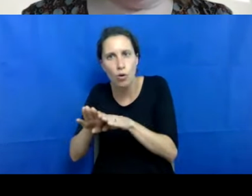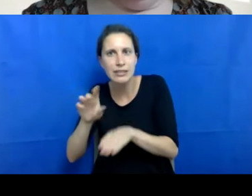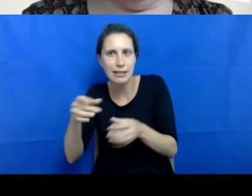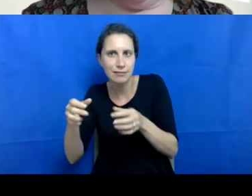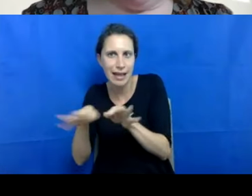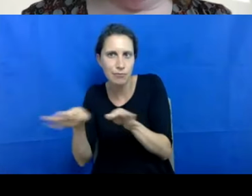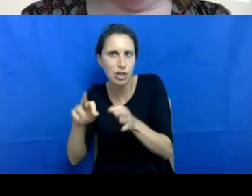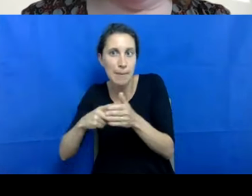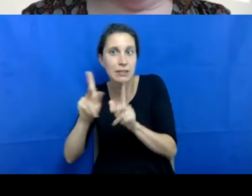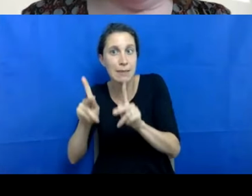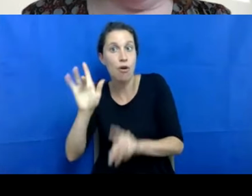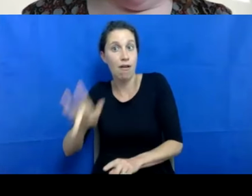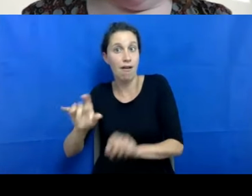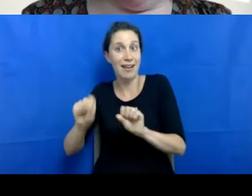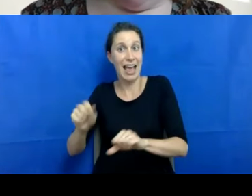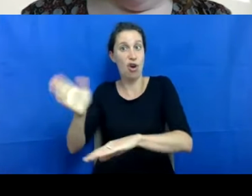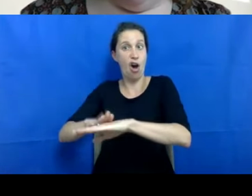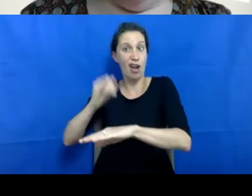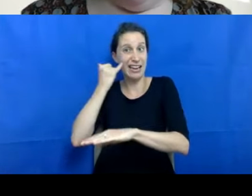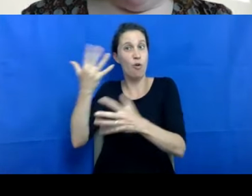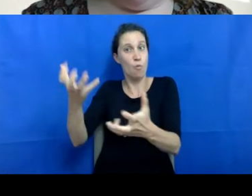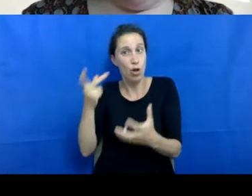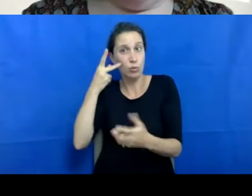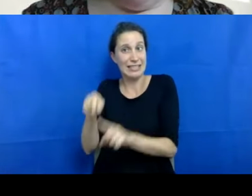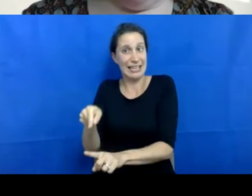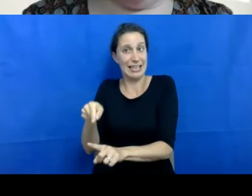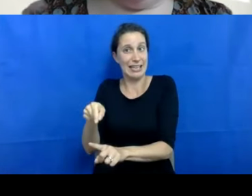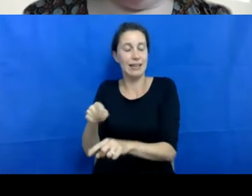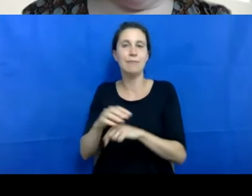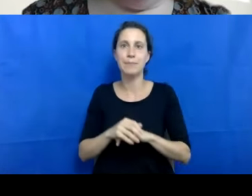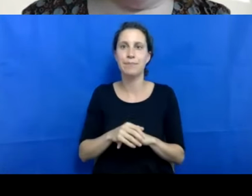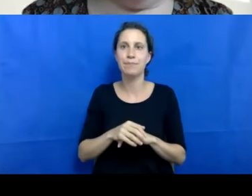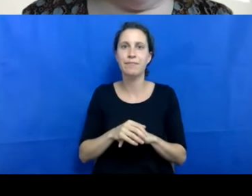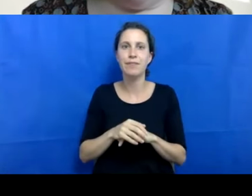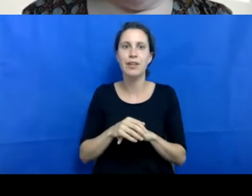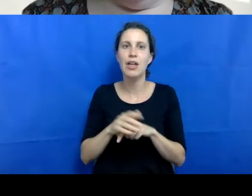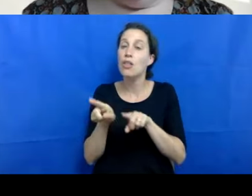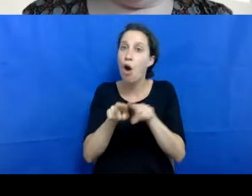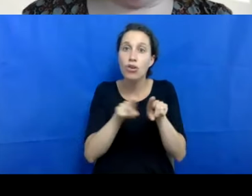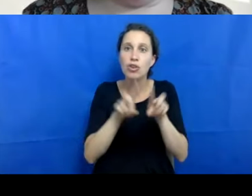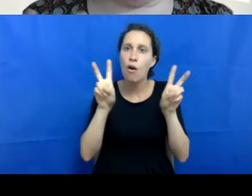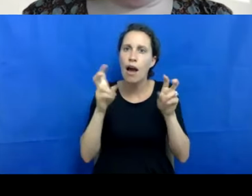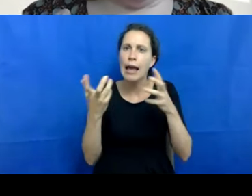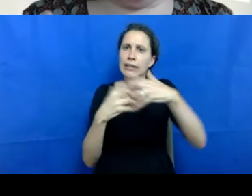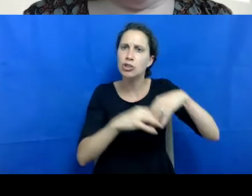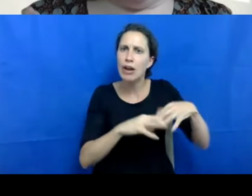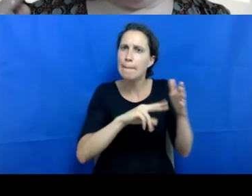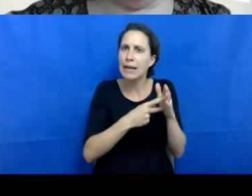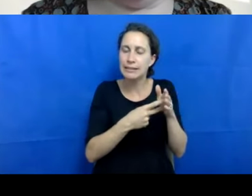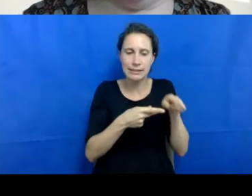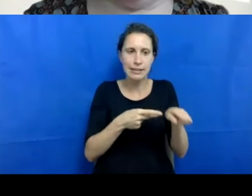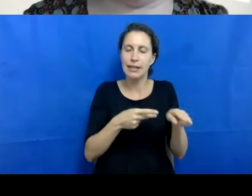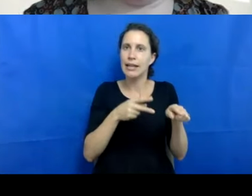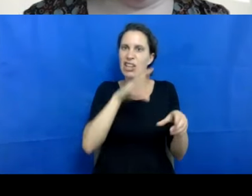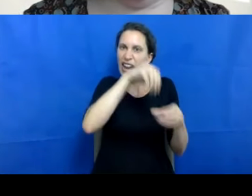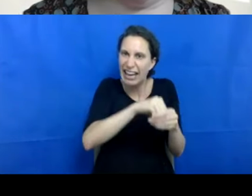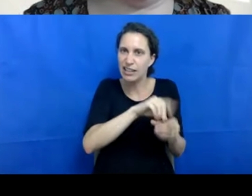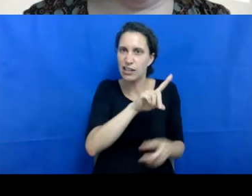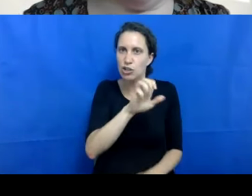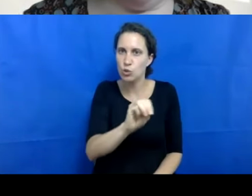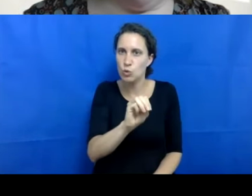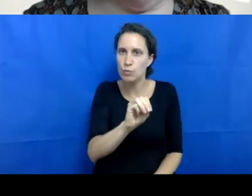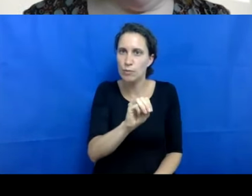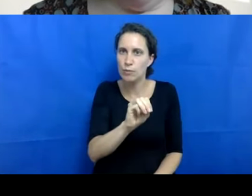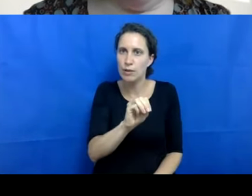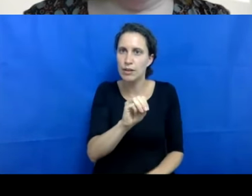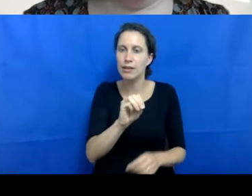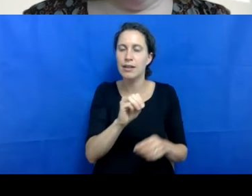In Zoom, the captions are also integrated, meaning that they appear in the same platform that the participant is using to also interact with the main event.